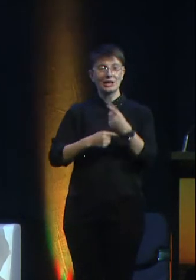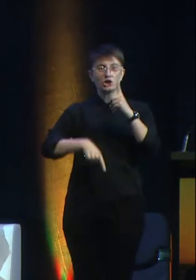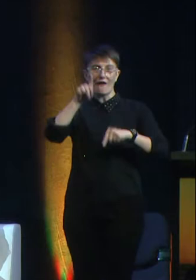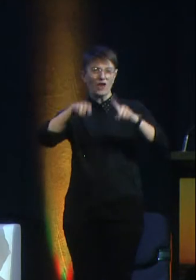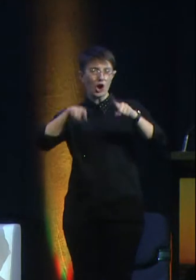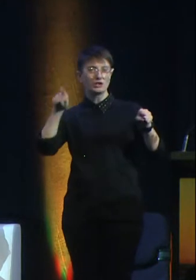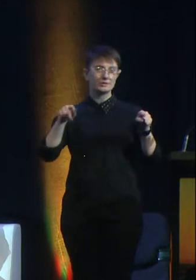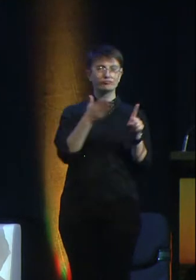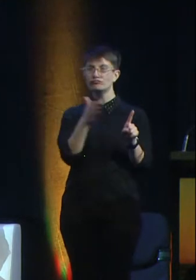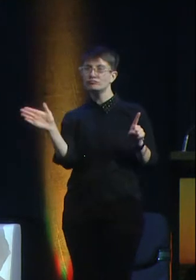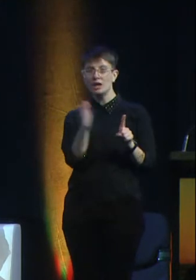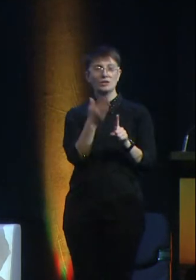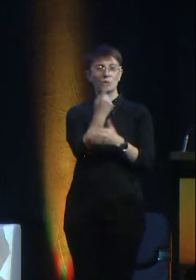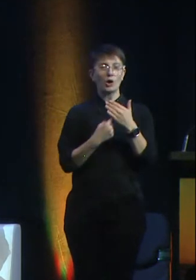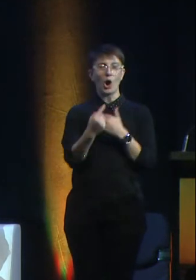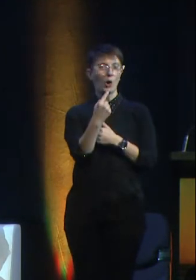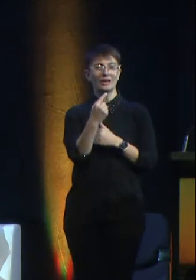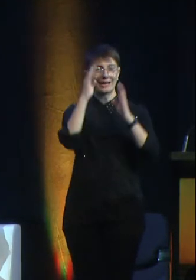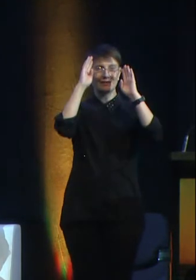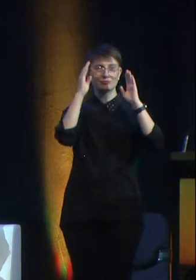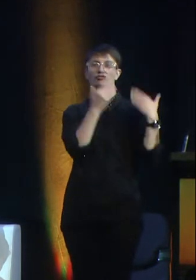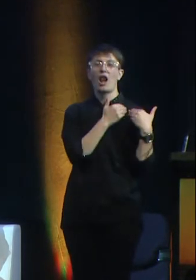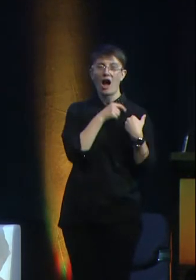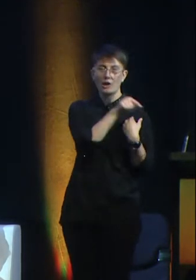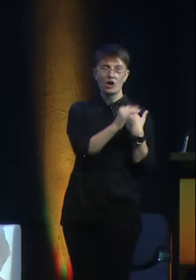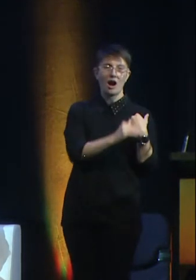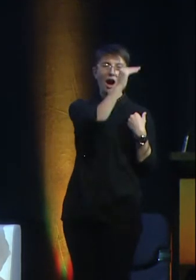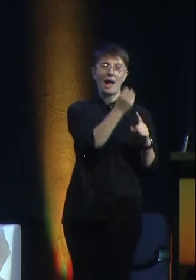so that we can move forward together. I also see, if you look in the middle of the